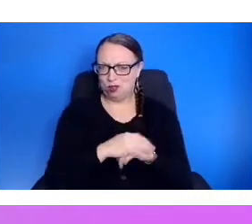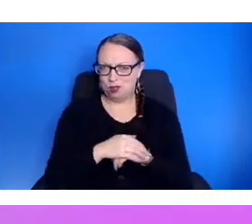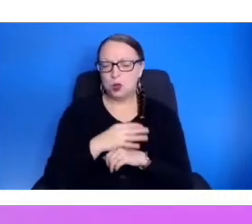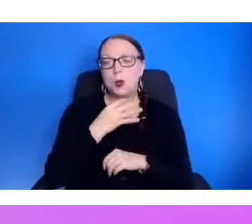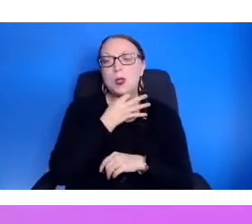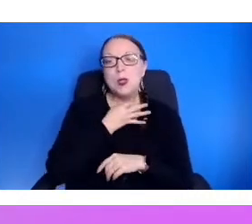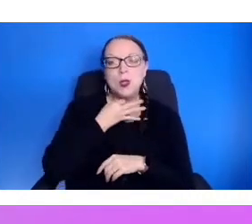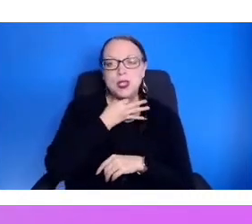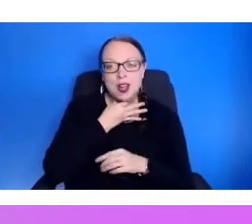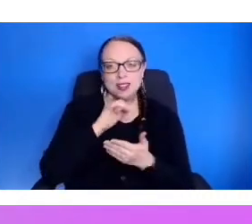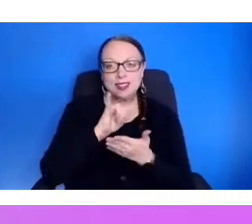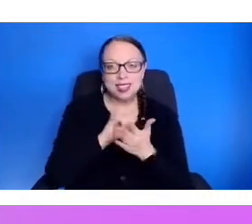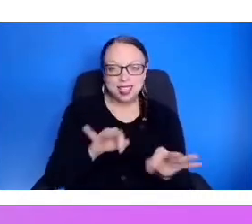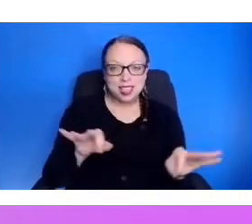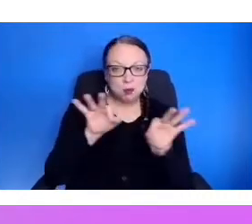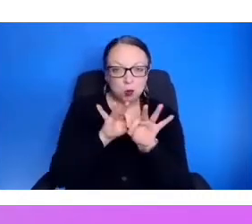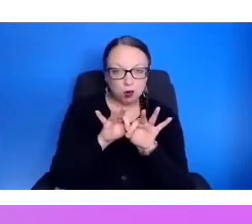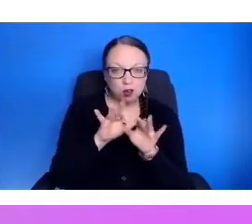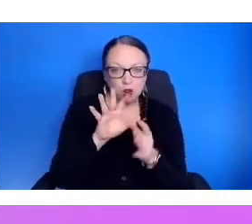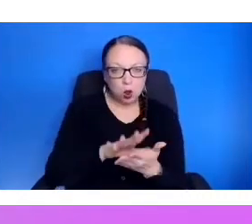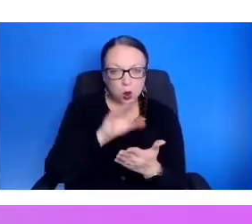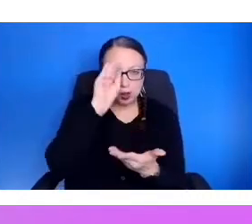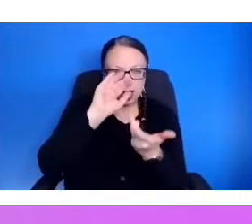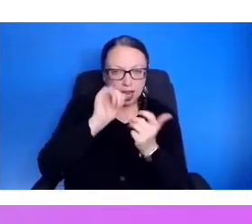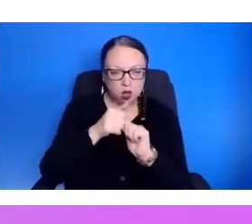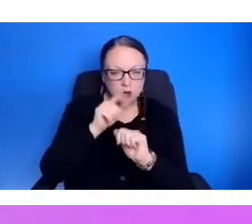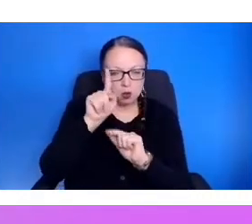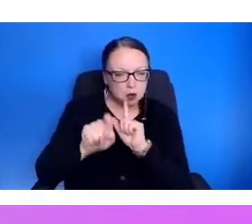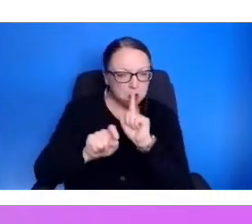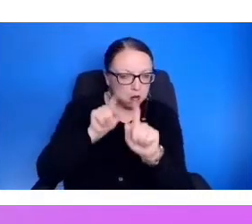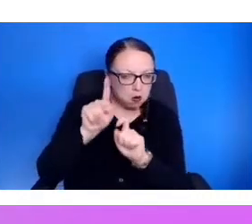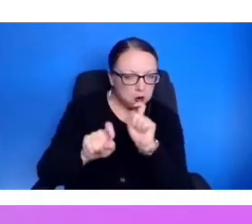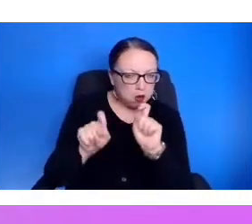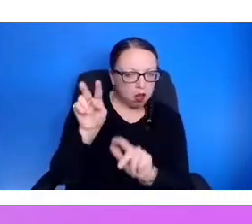how to observe, learn, and rebalance all the time based on that knowledge.